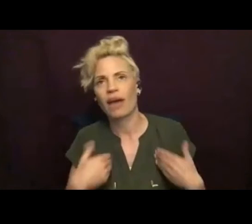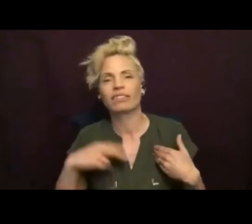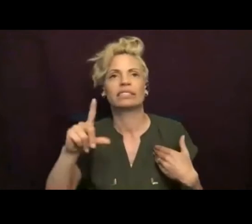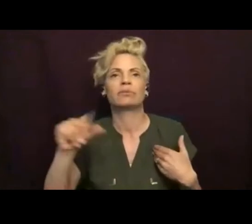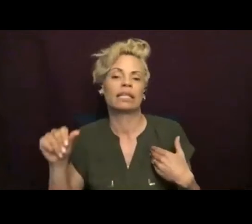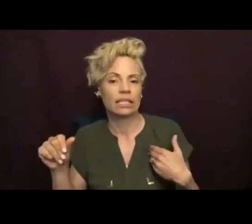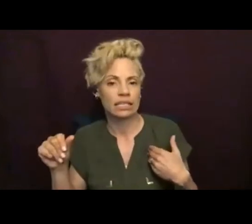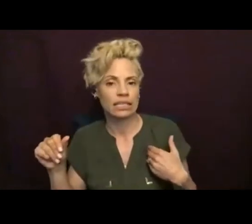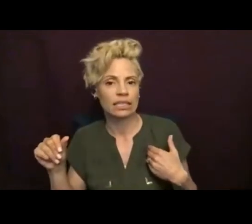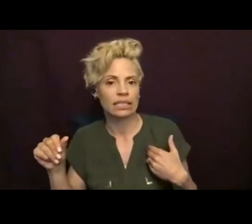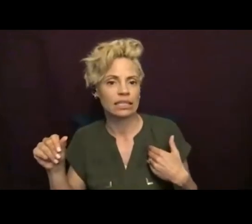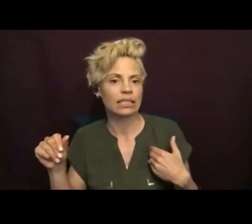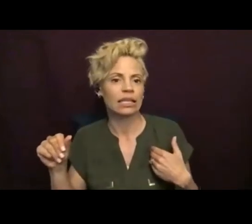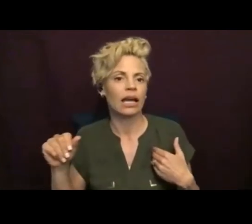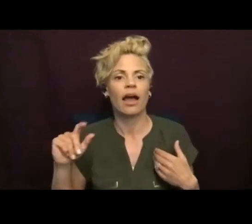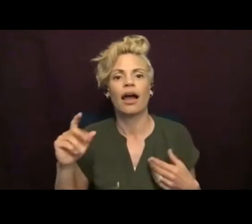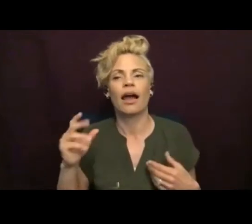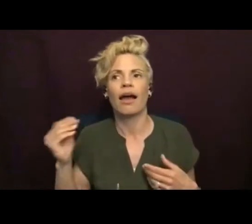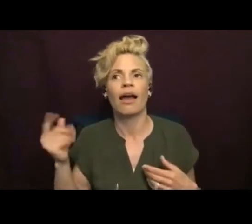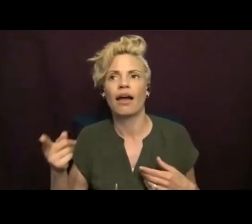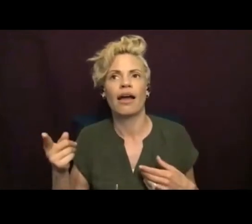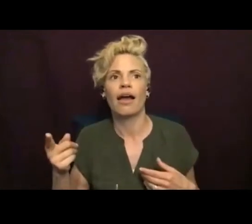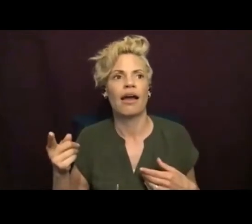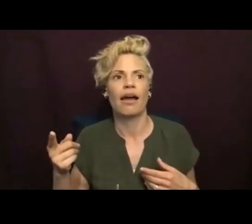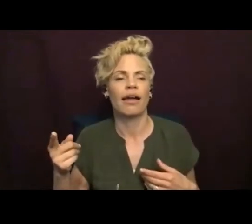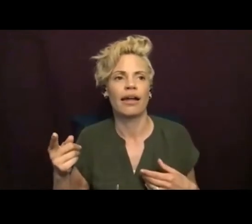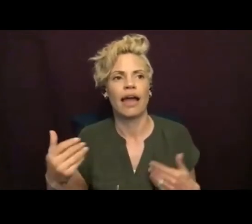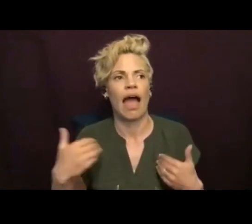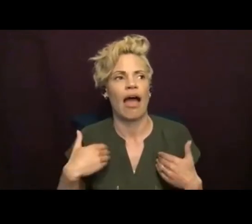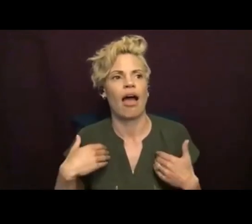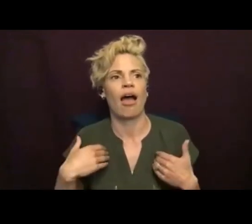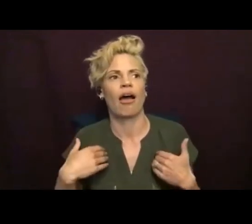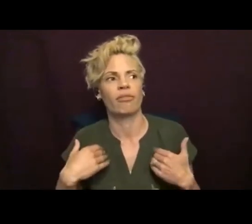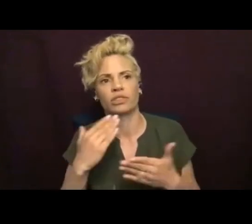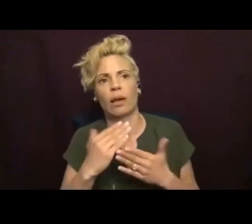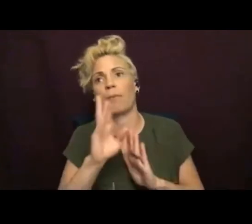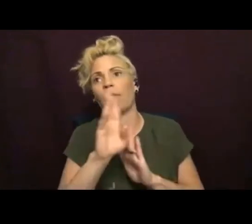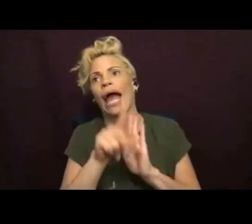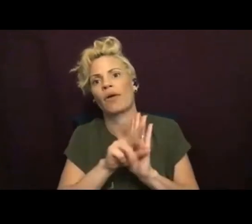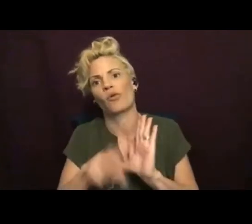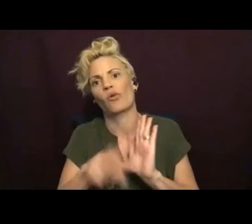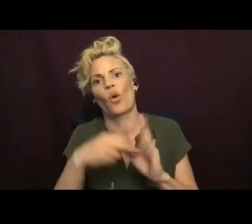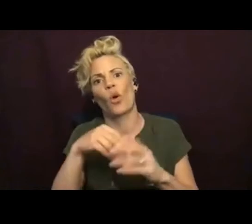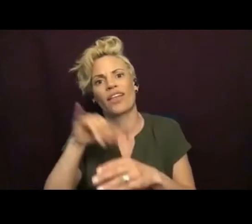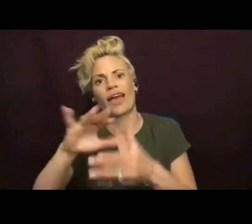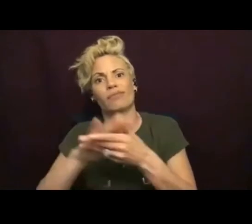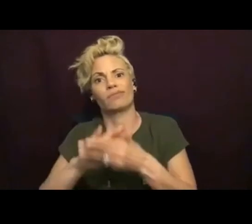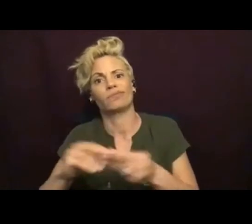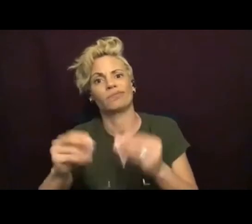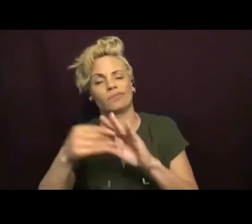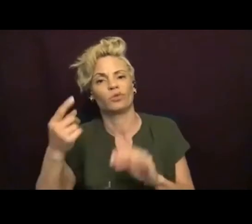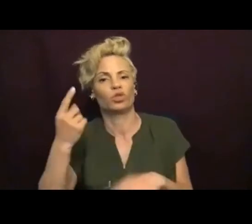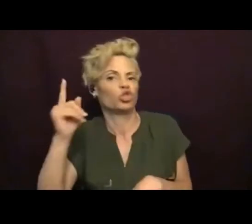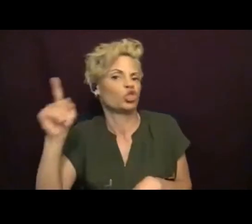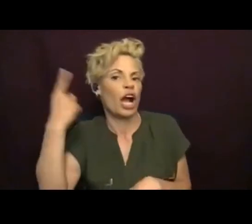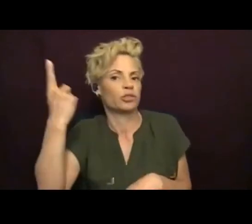and are taking up some background space for the purpose of furthering the main character story.